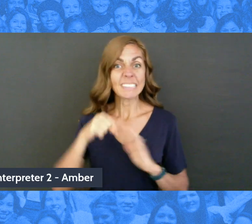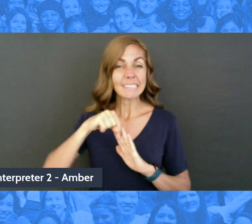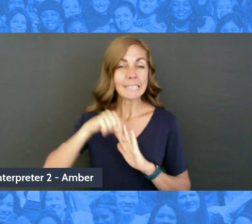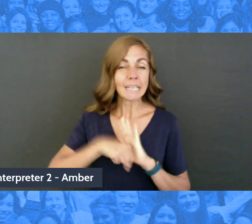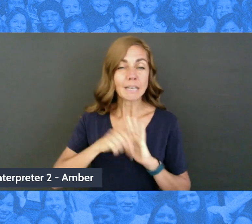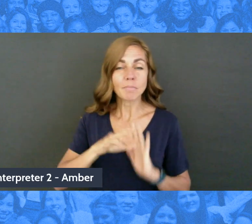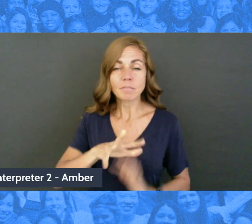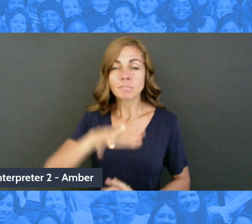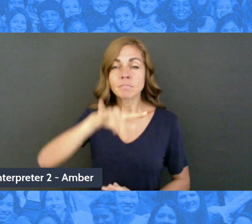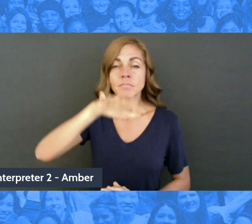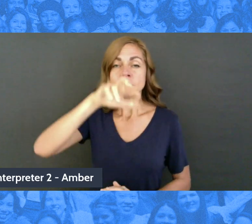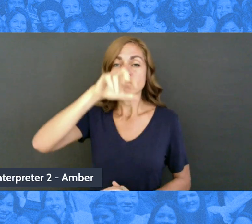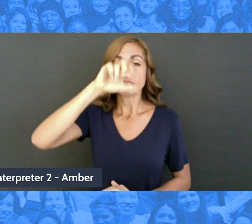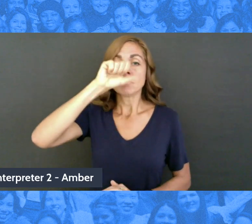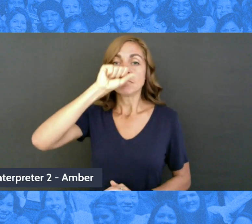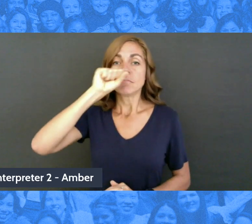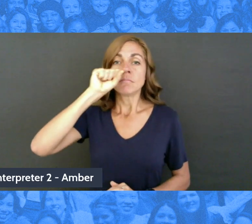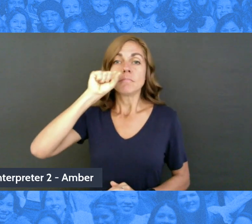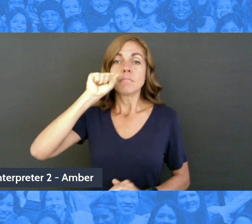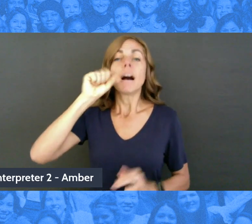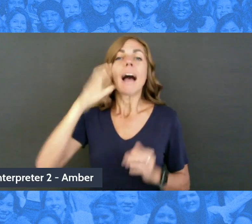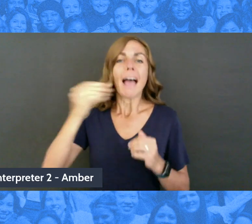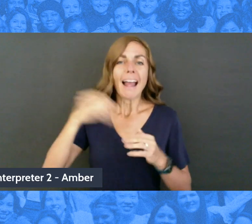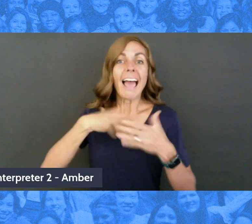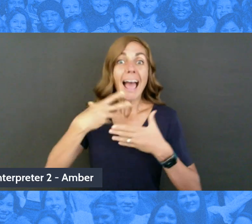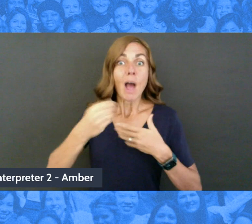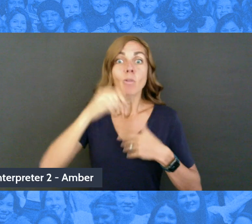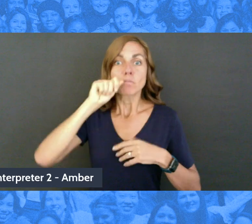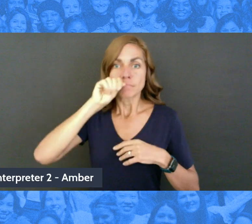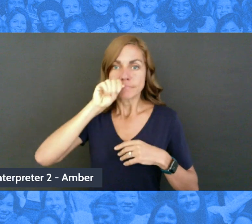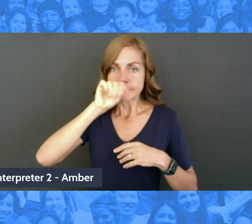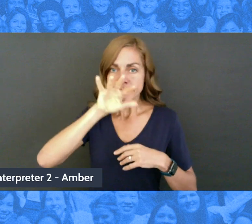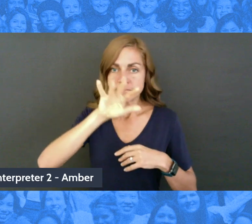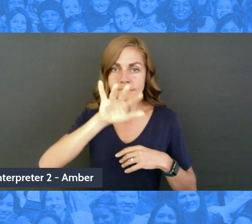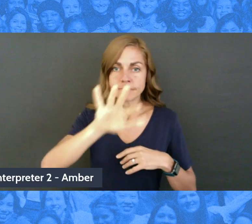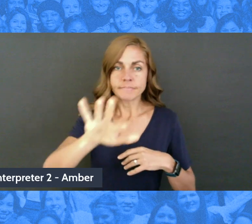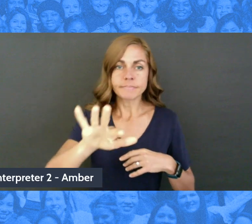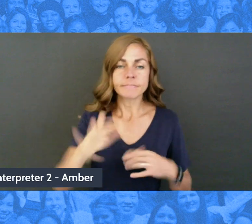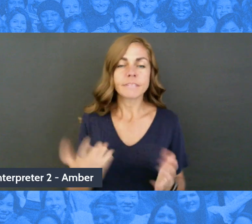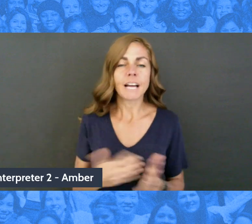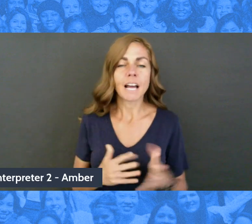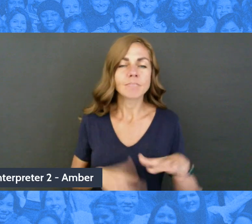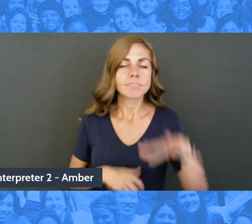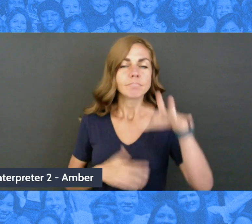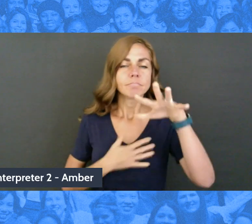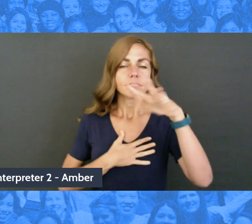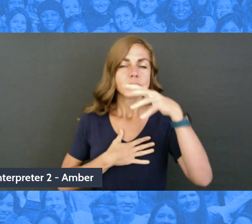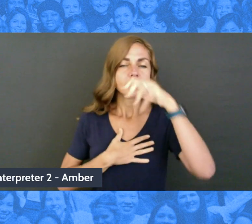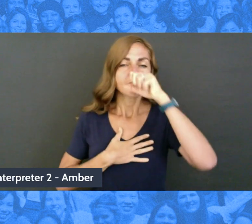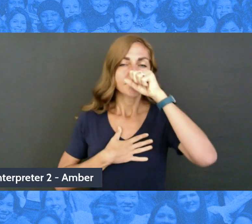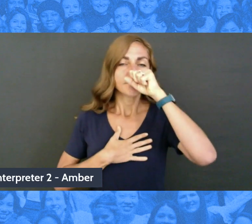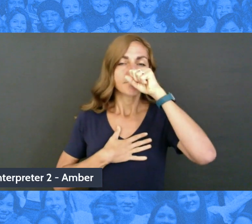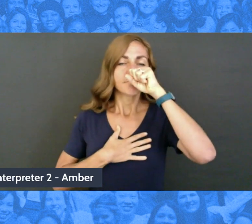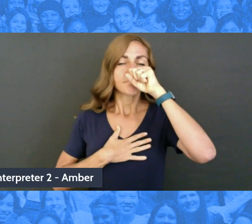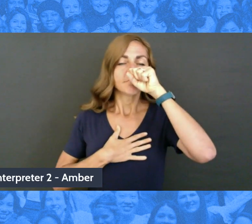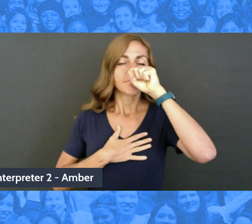and out through the nose. Breathing in, (inhales deeply)